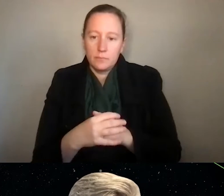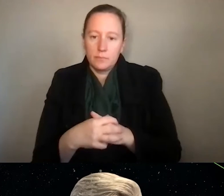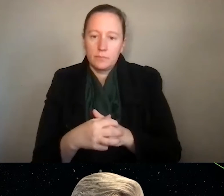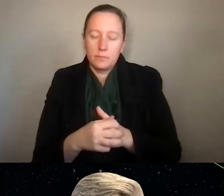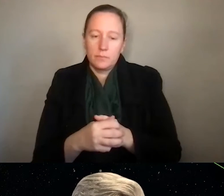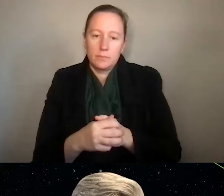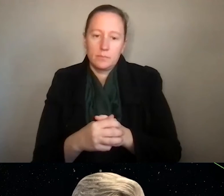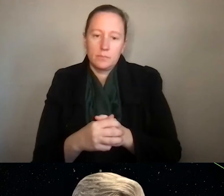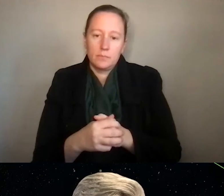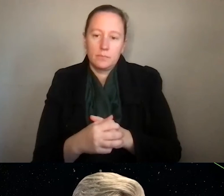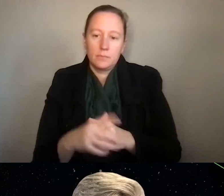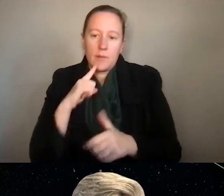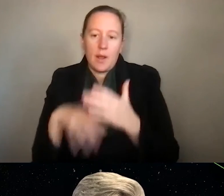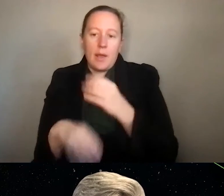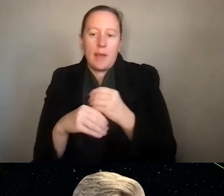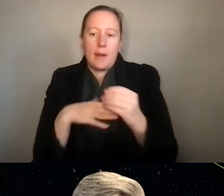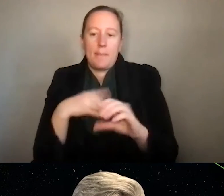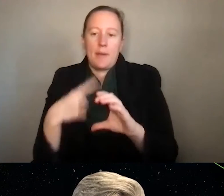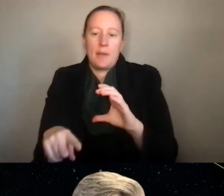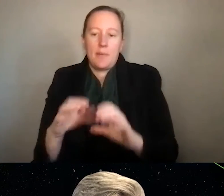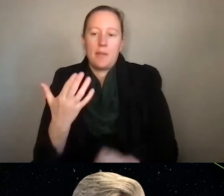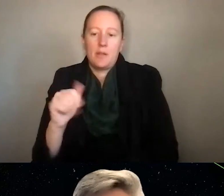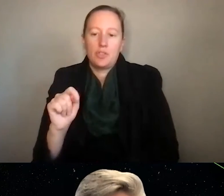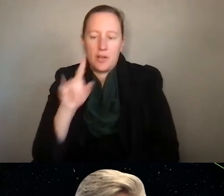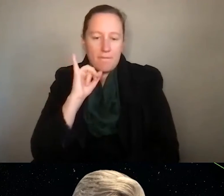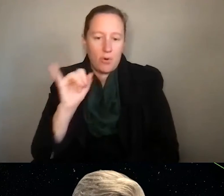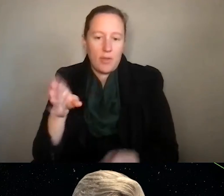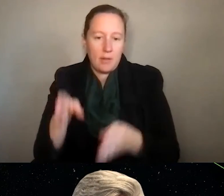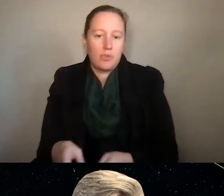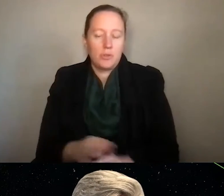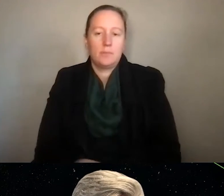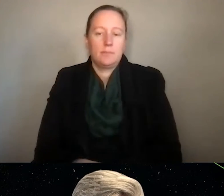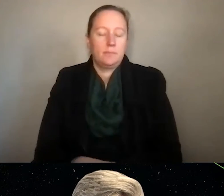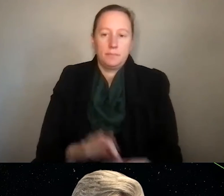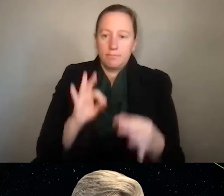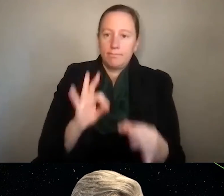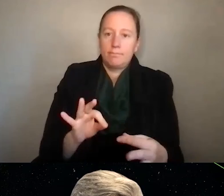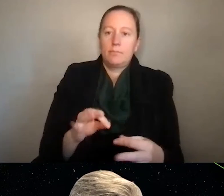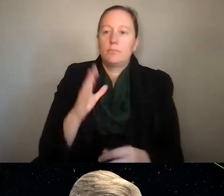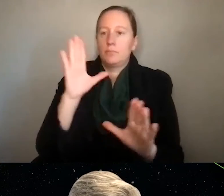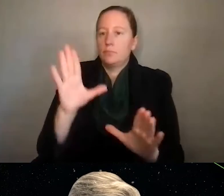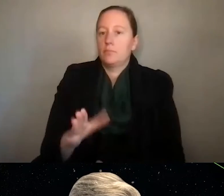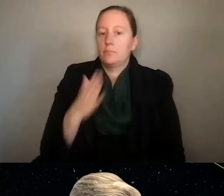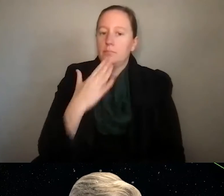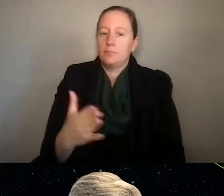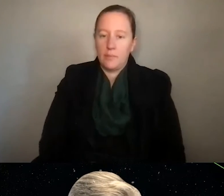I put my email in the chat for that individual. Beth Strausser: Perfect, wonderful. Thank you.